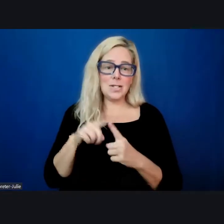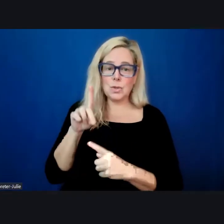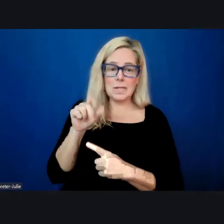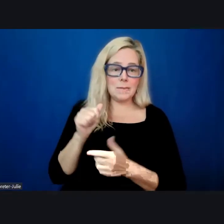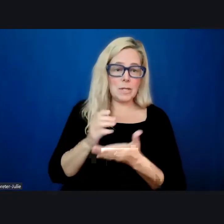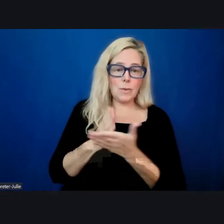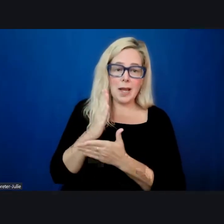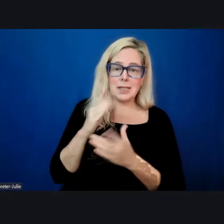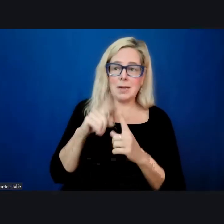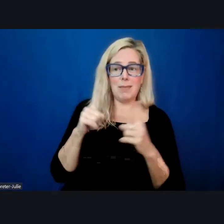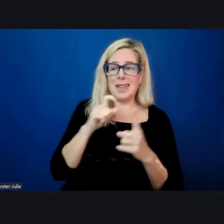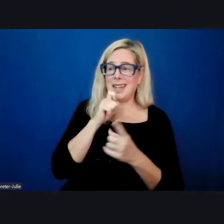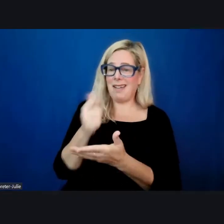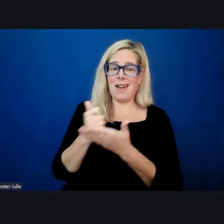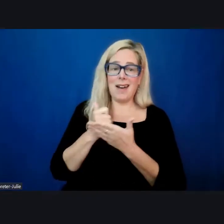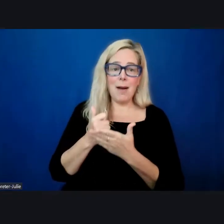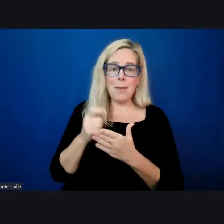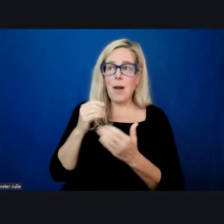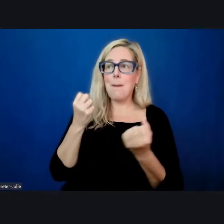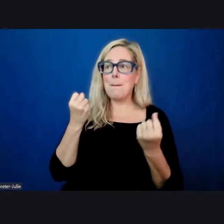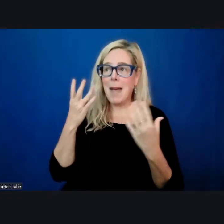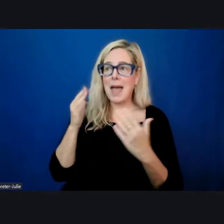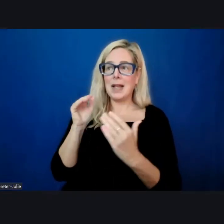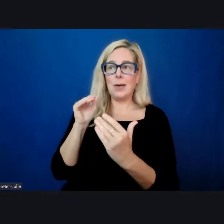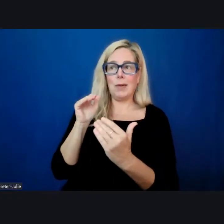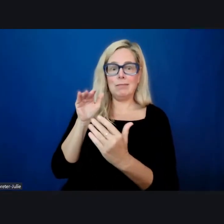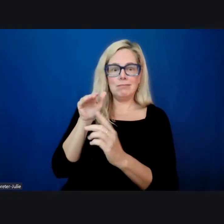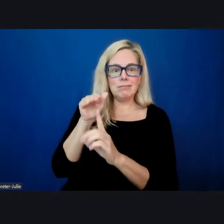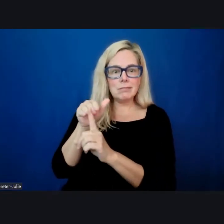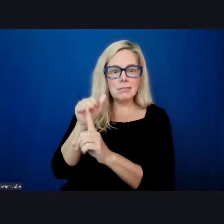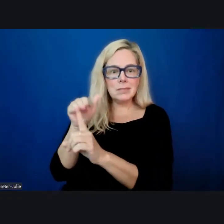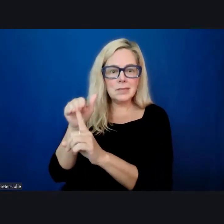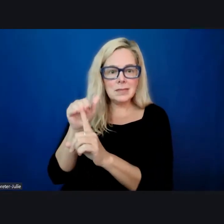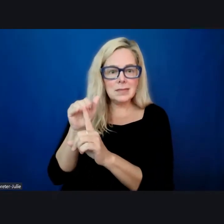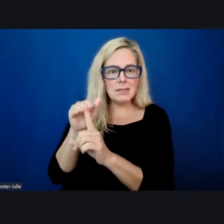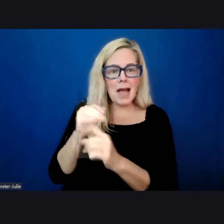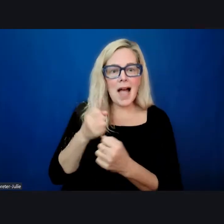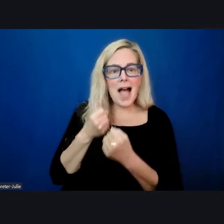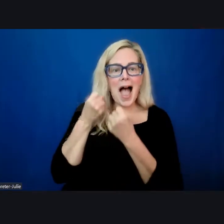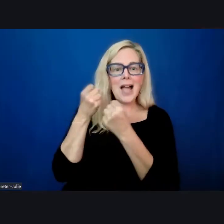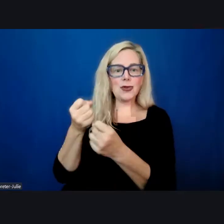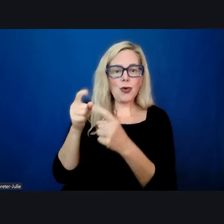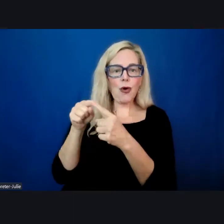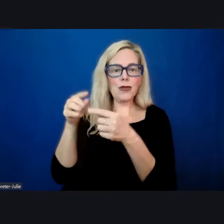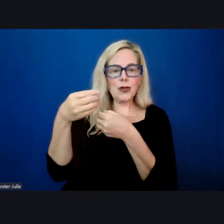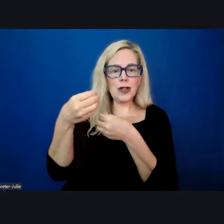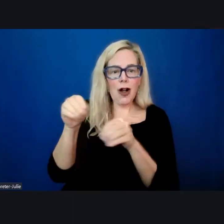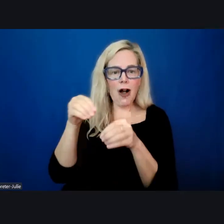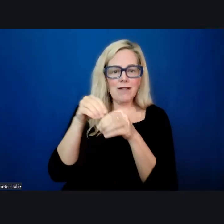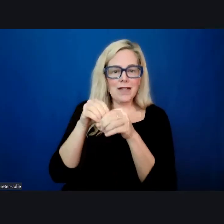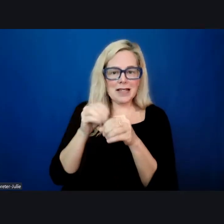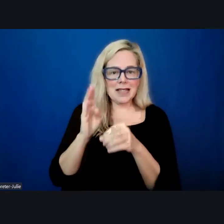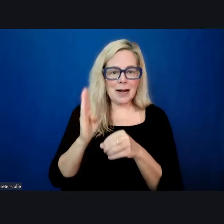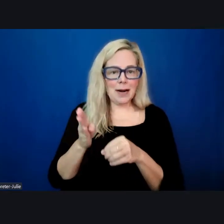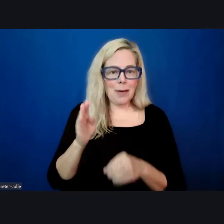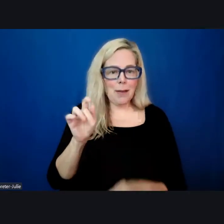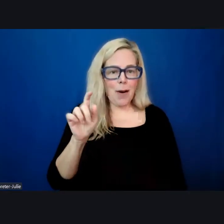many, many of us tried to contact them. Finally, I went drove up to the offices in Baltimore and started leaving notes. And finally, they called me back and said, "Sorry, we're not interested."